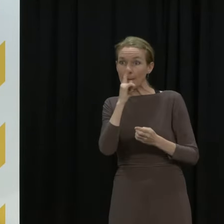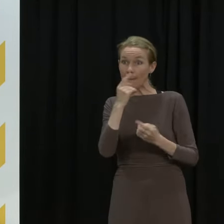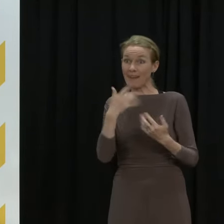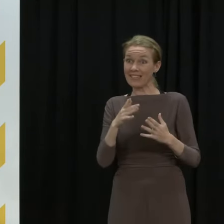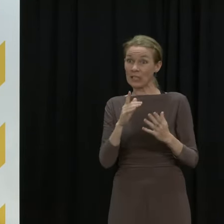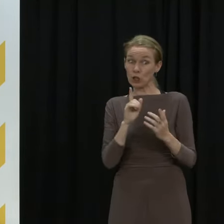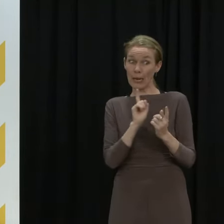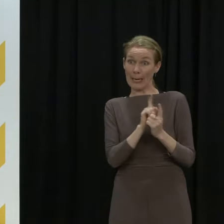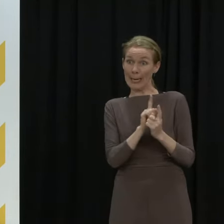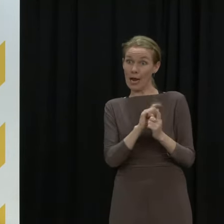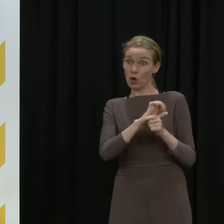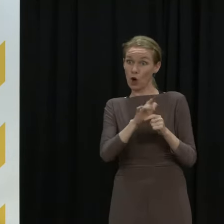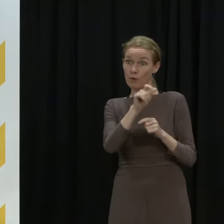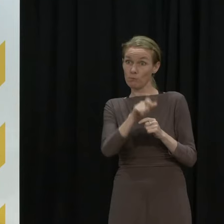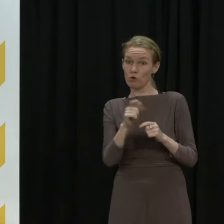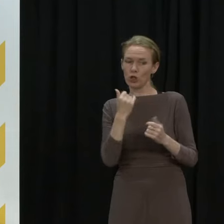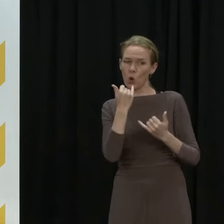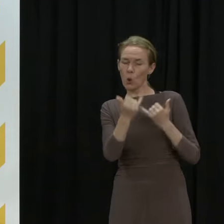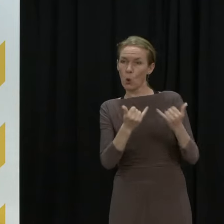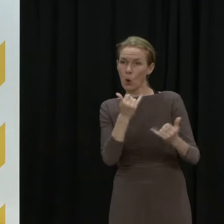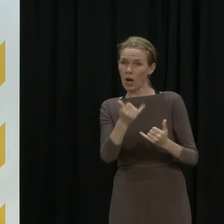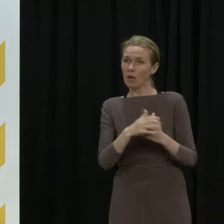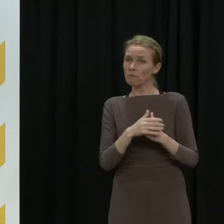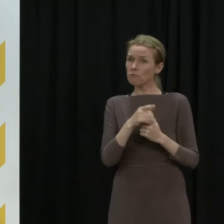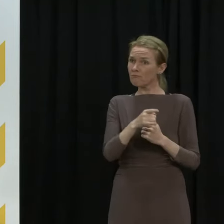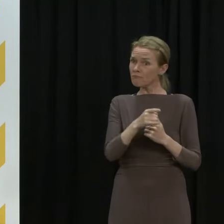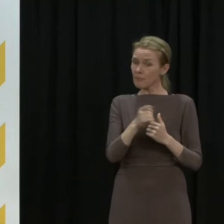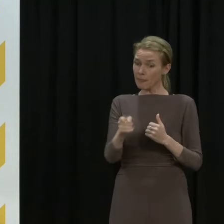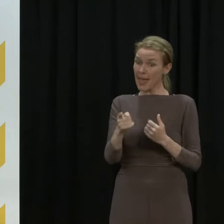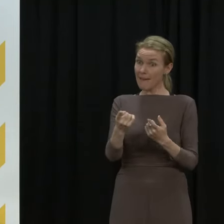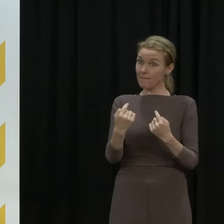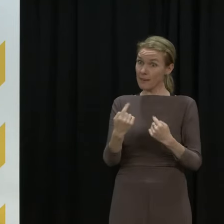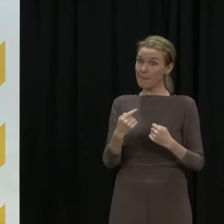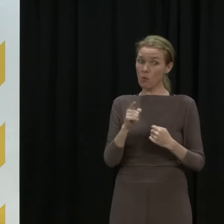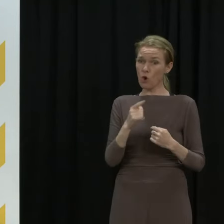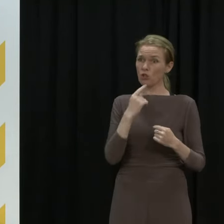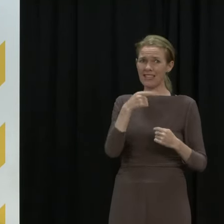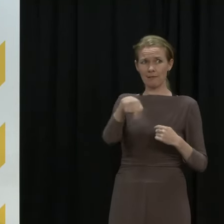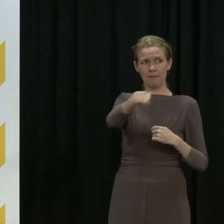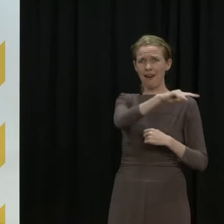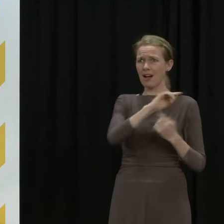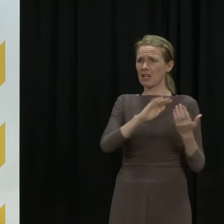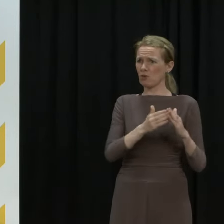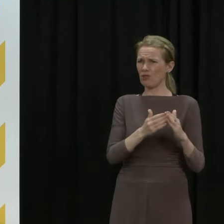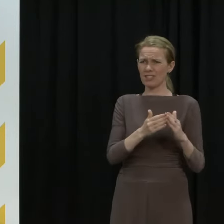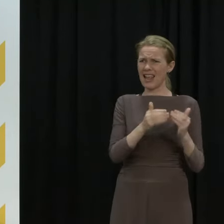In At the back of happen those on the ground doing contact tracing is they are getting a